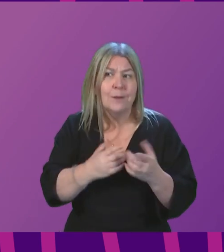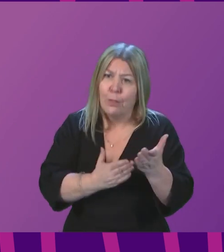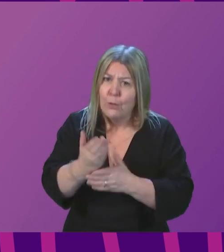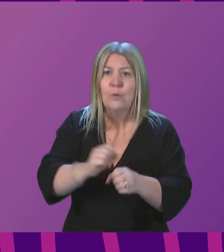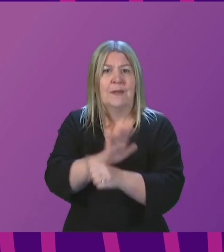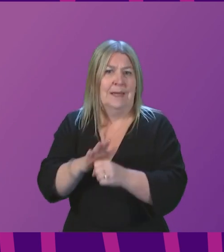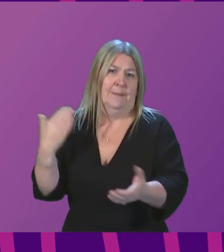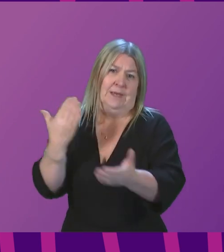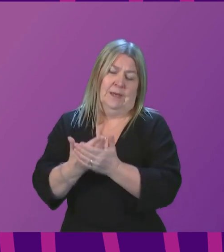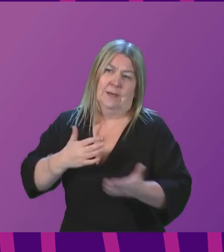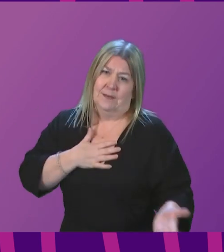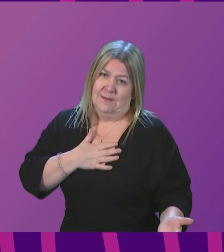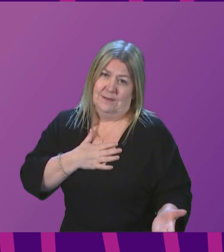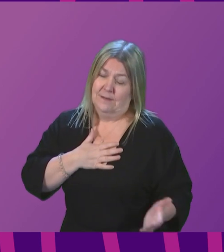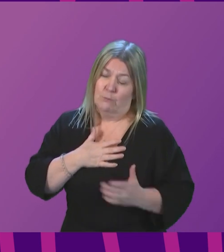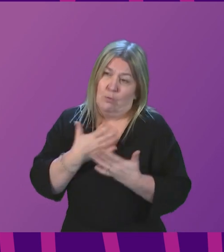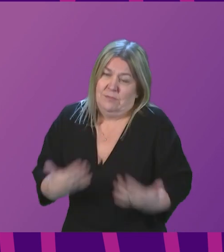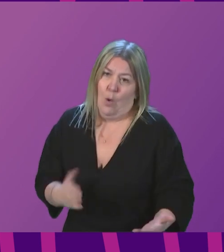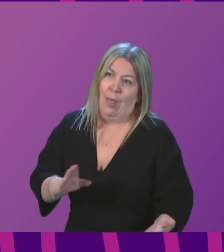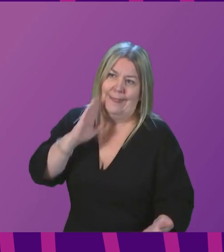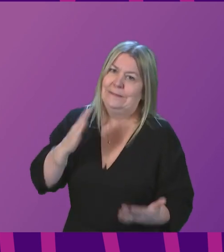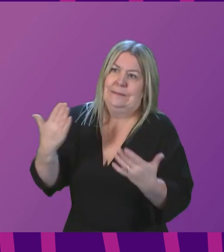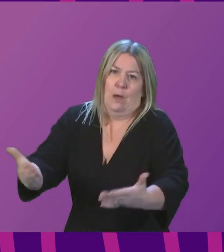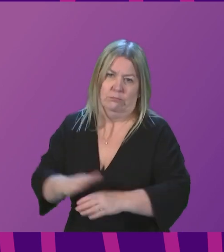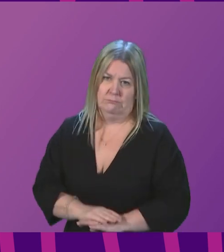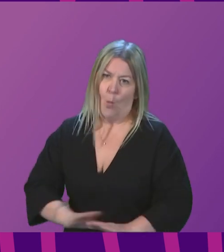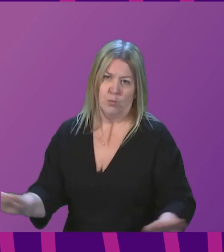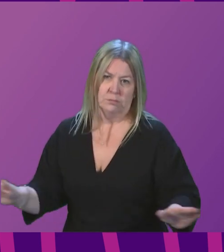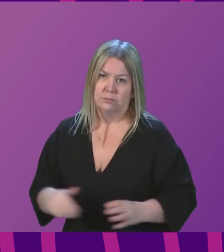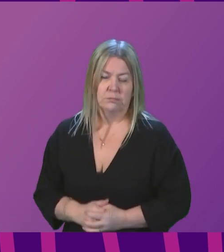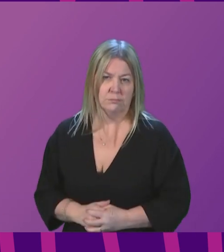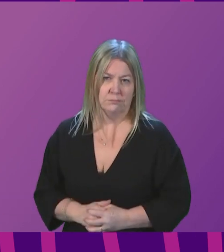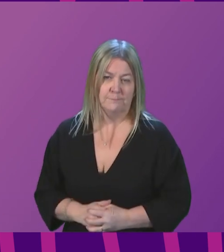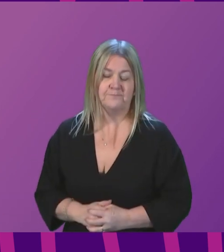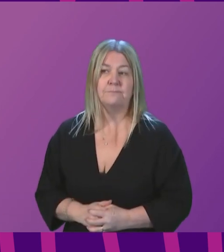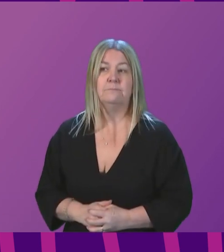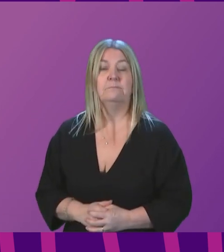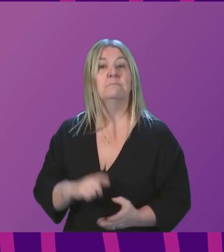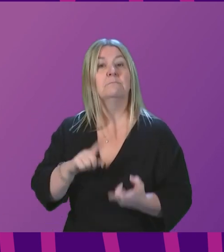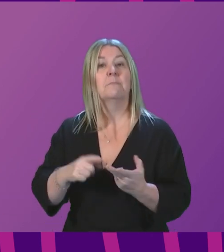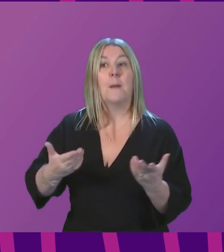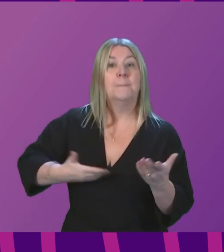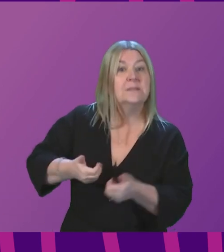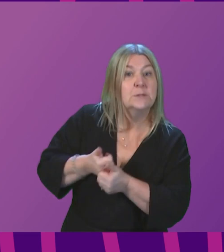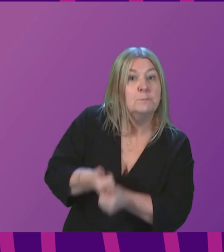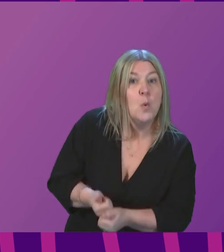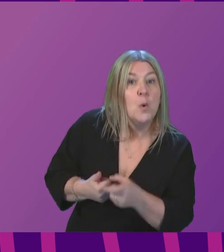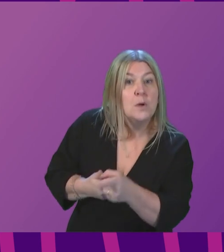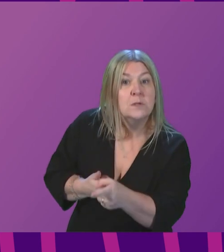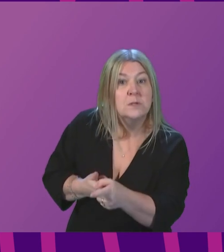forgive me if I do not start listening to him now. On business support—